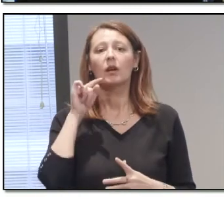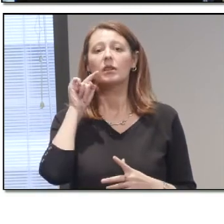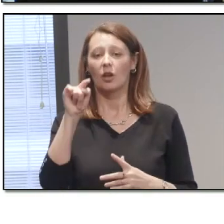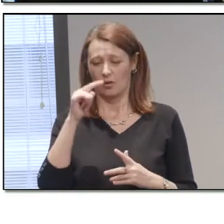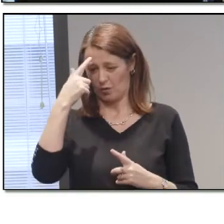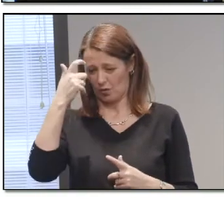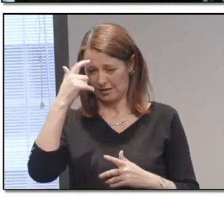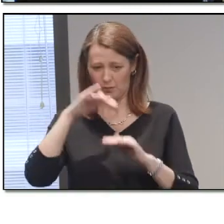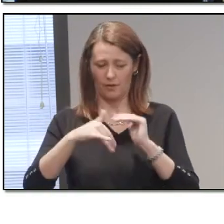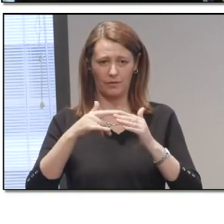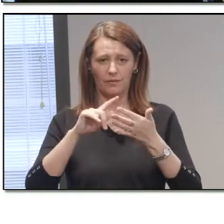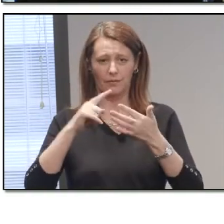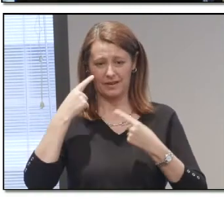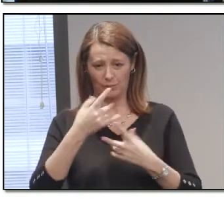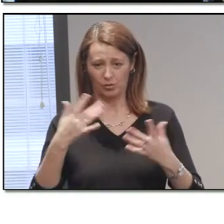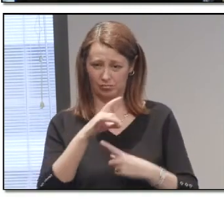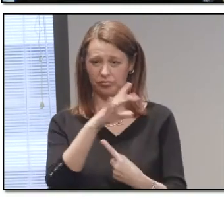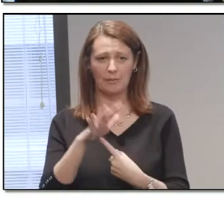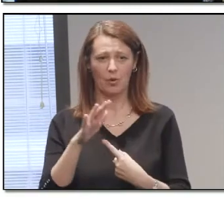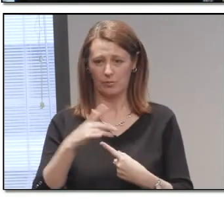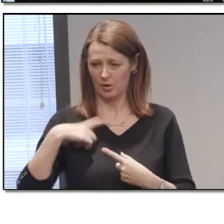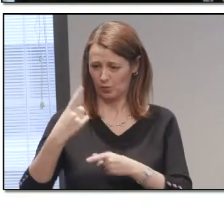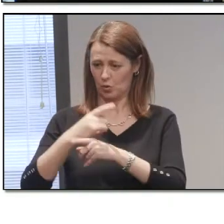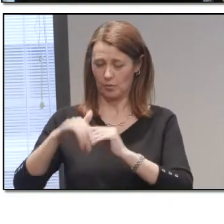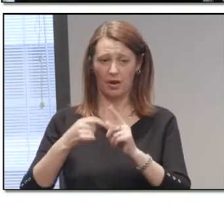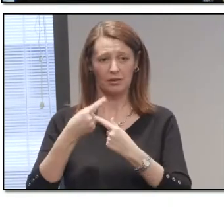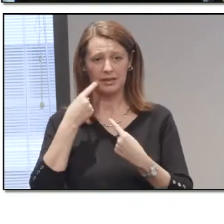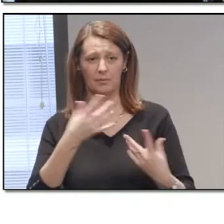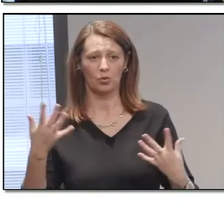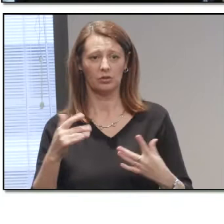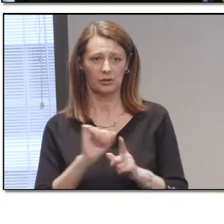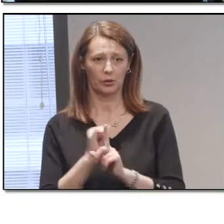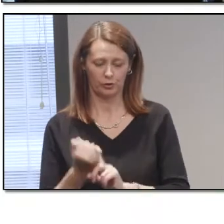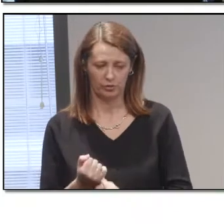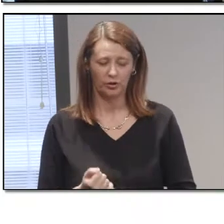really important because we talk about exposure scenarios. So, a really interesting example,